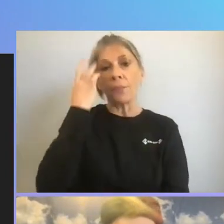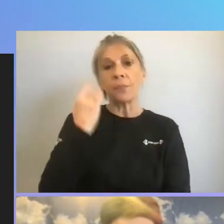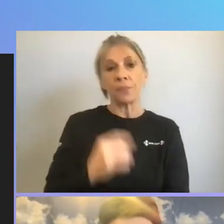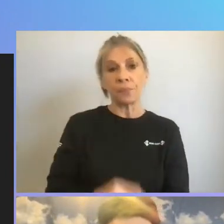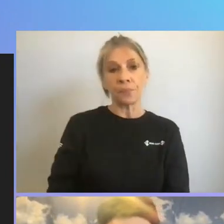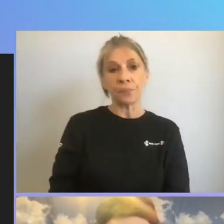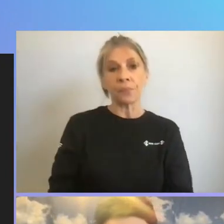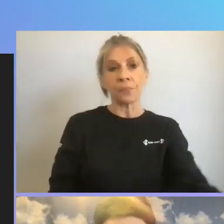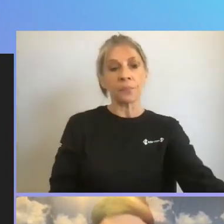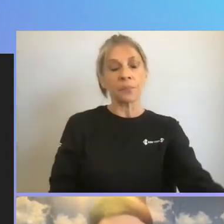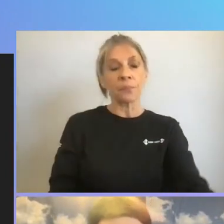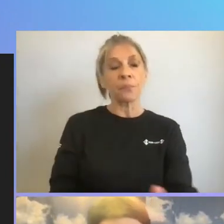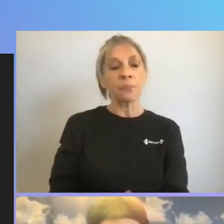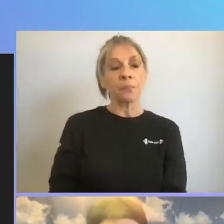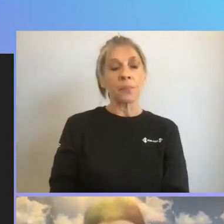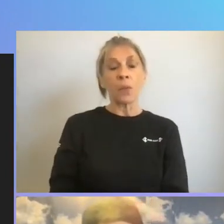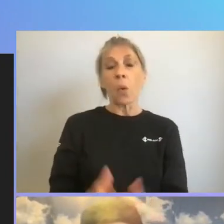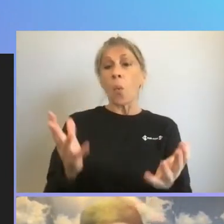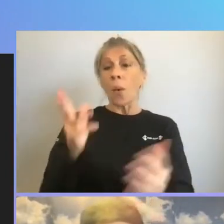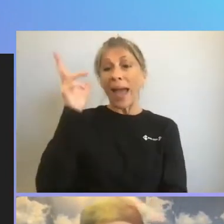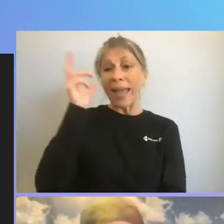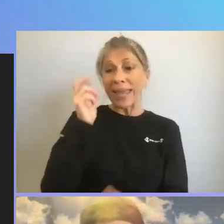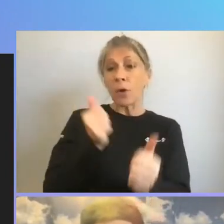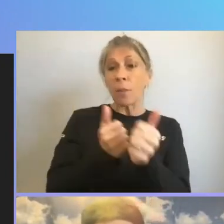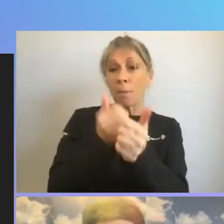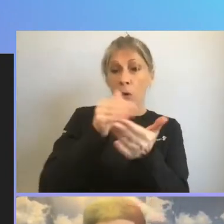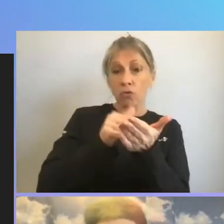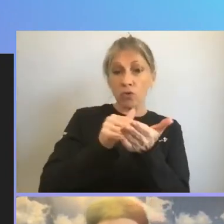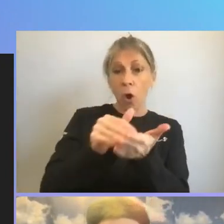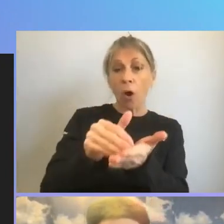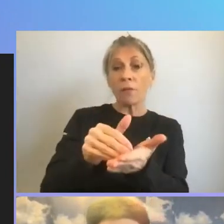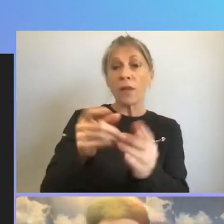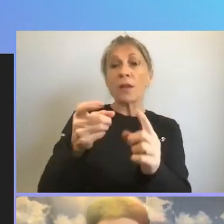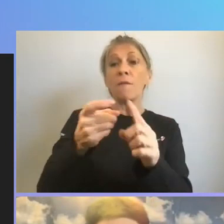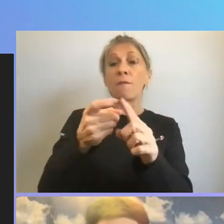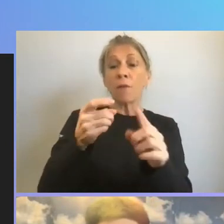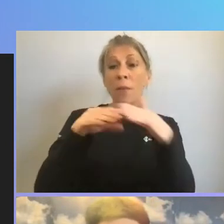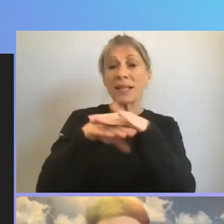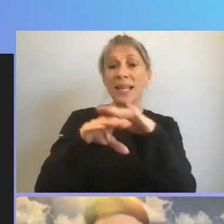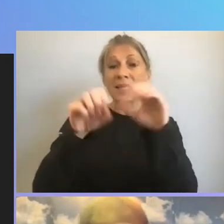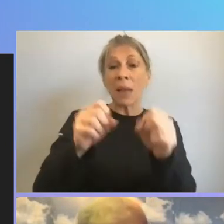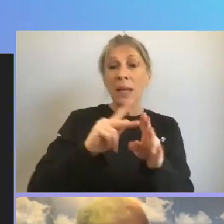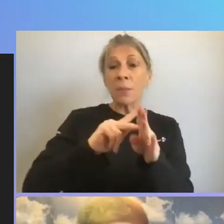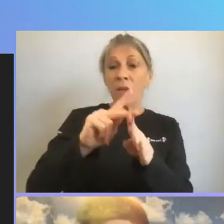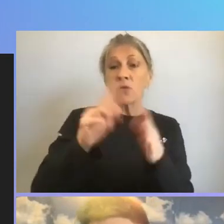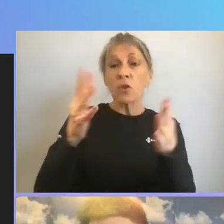What I hear most often in from accessibility professionals is,